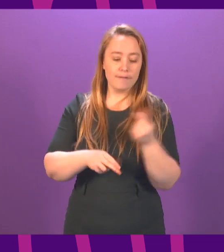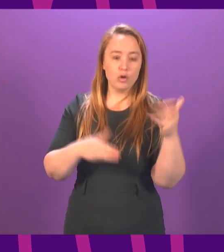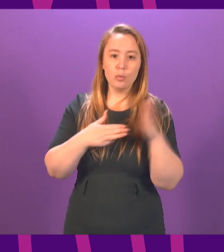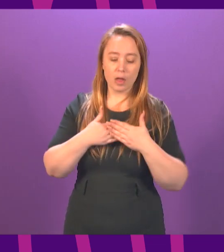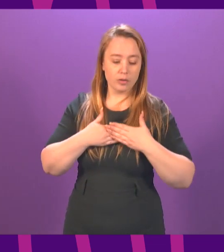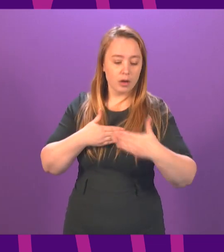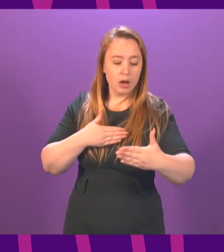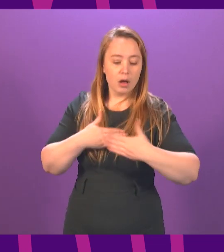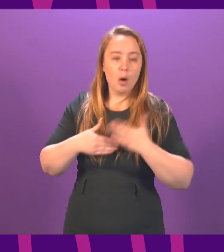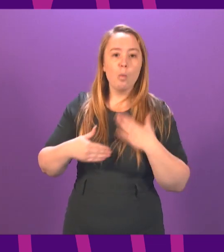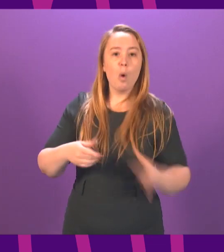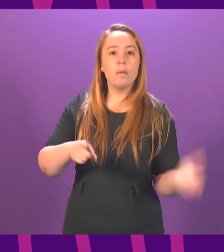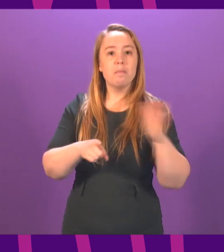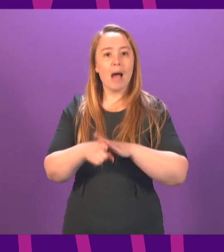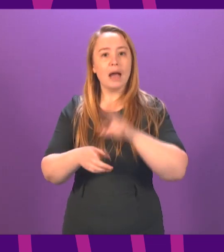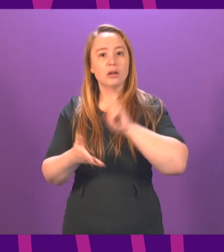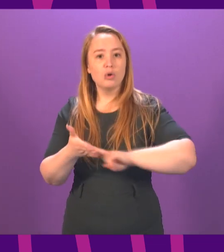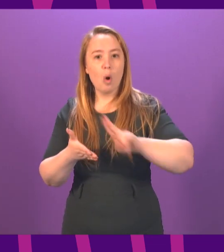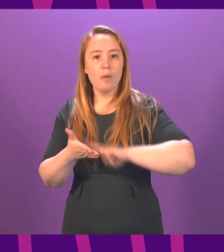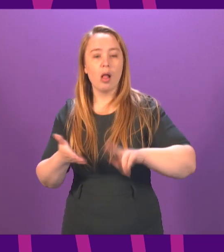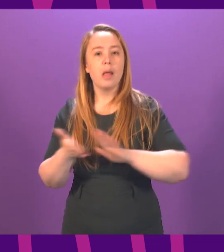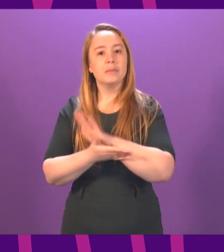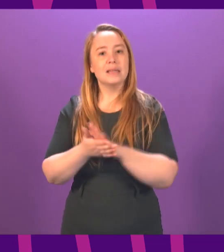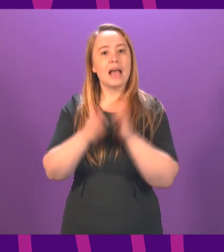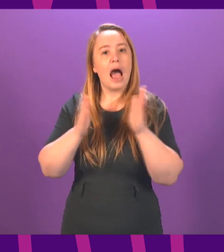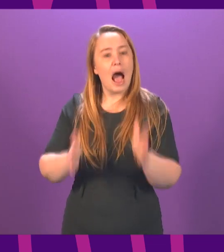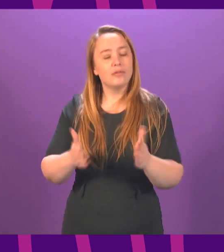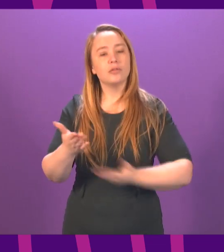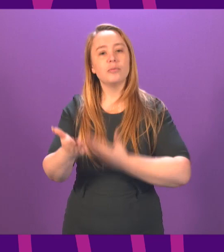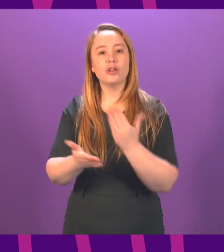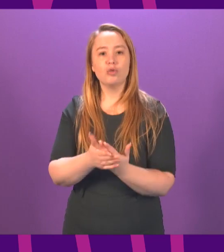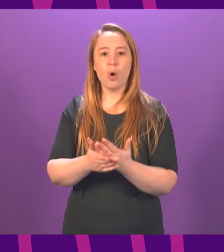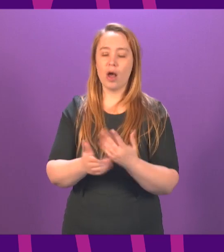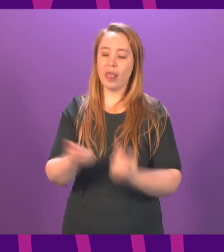we must make sure that we are not taking the risk of bringing the virus back into